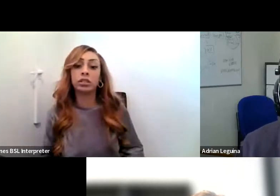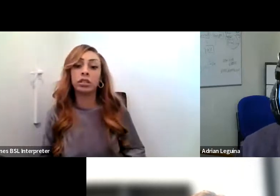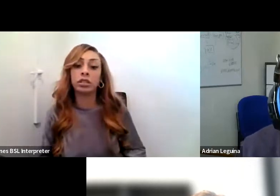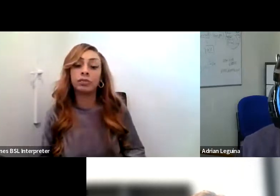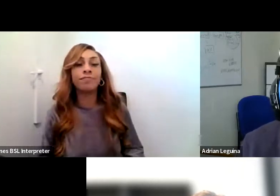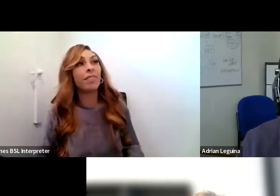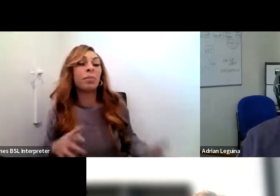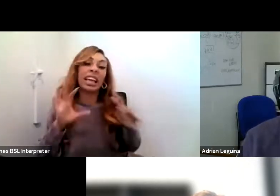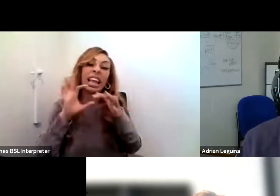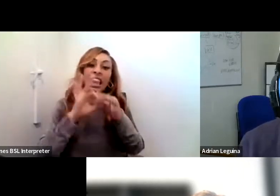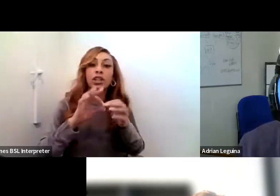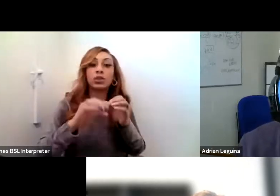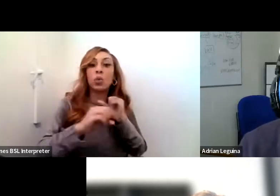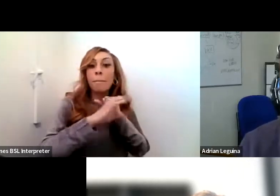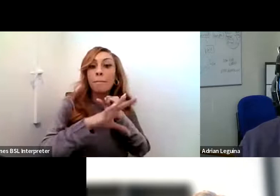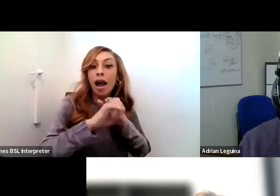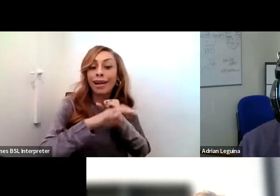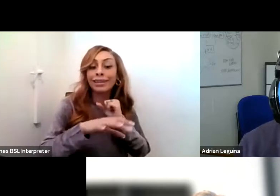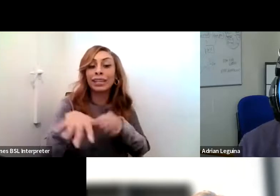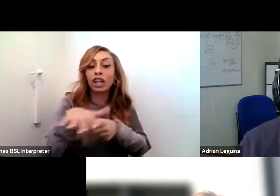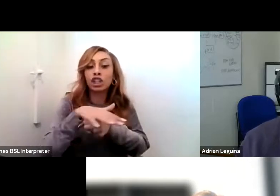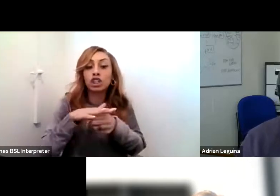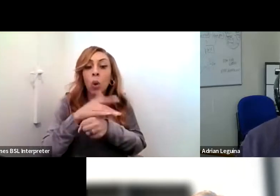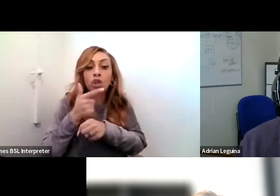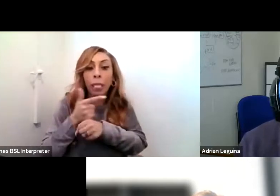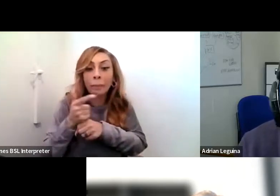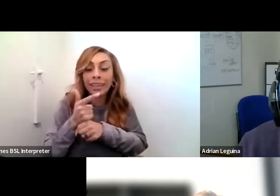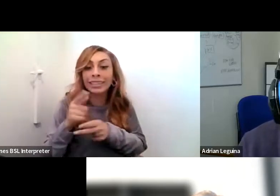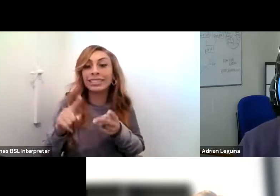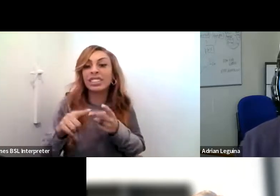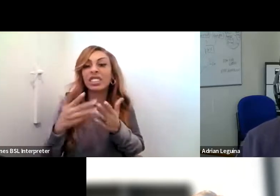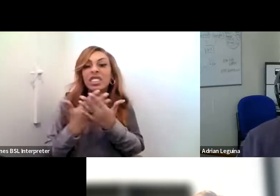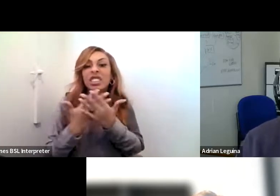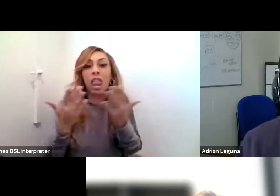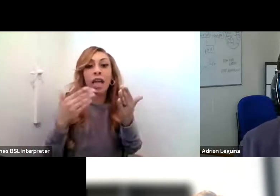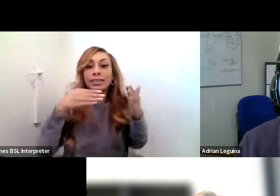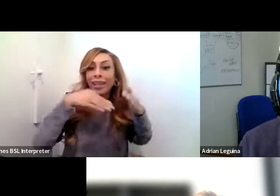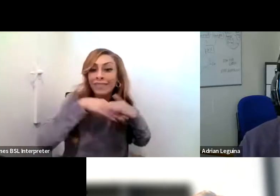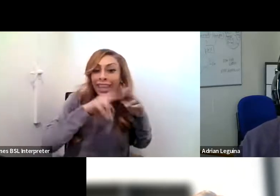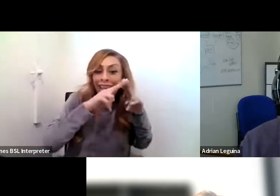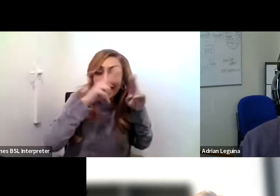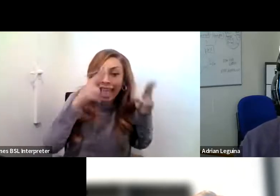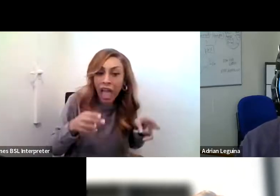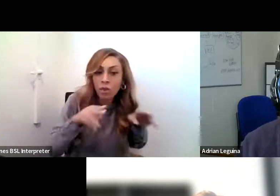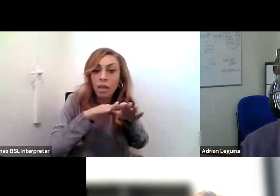such as social media, instead of in-house platforms, or other ways of doing it.